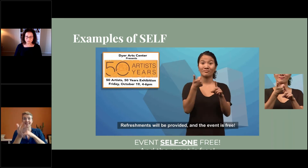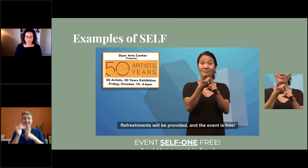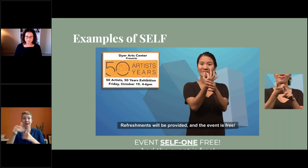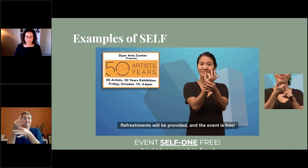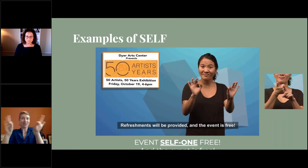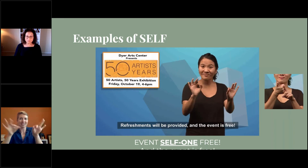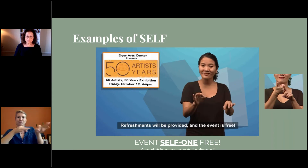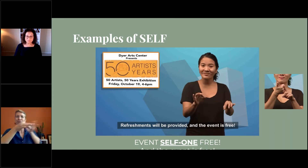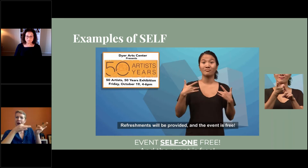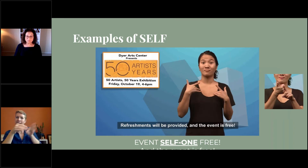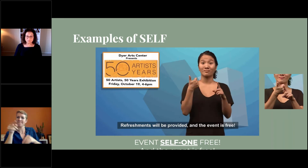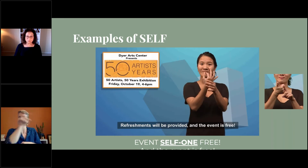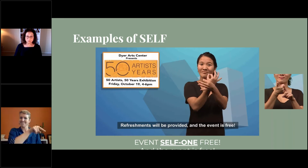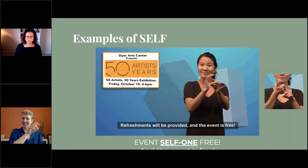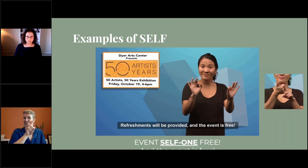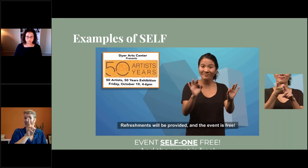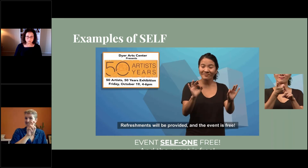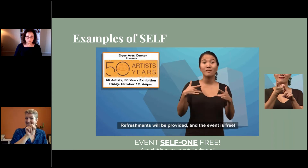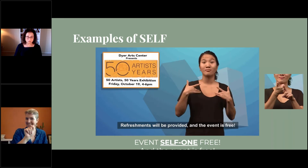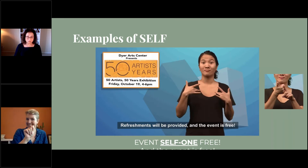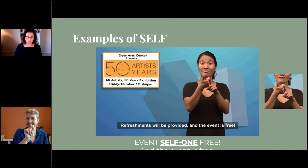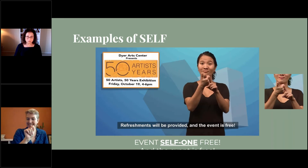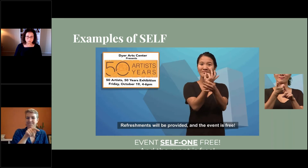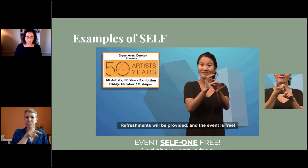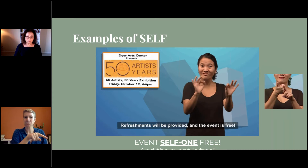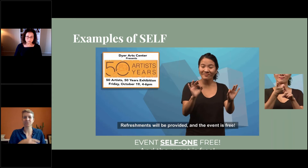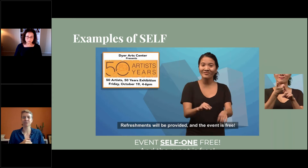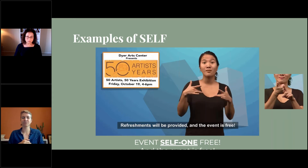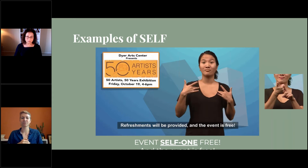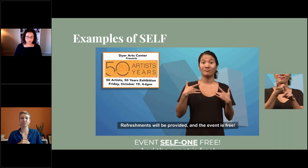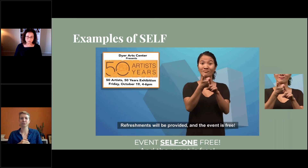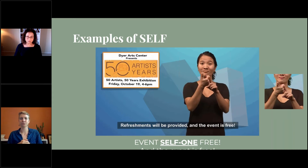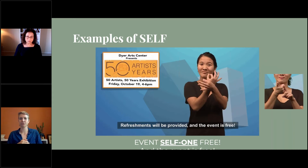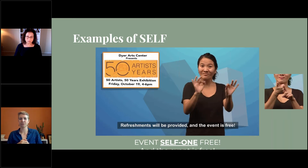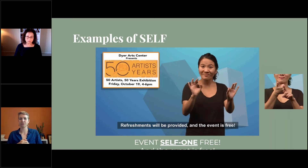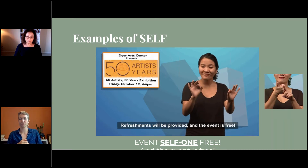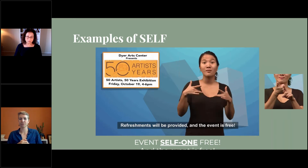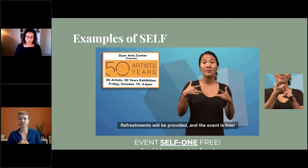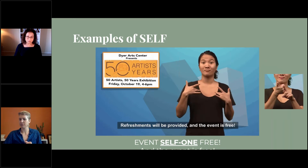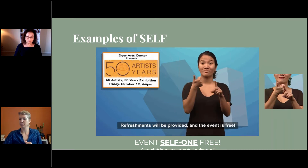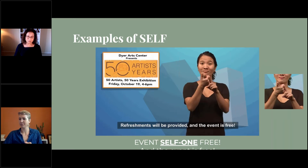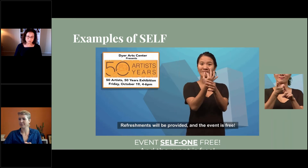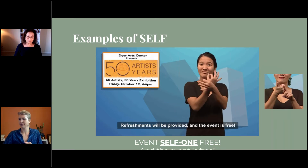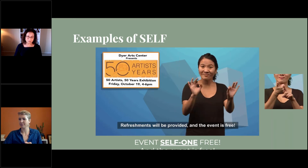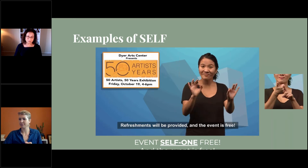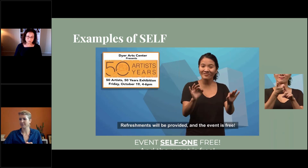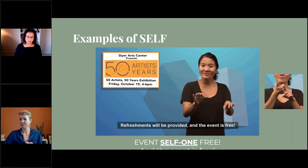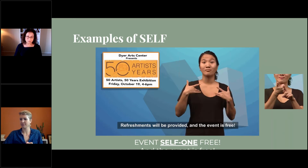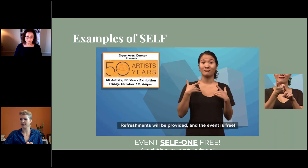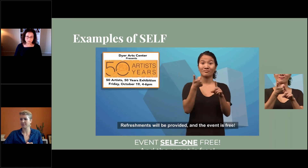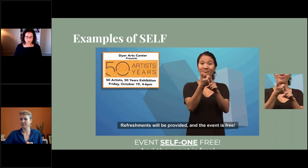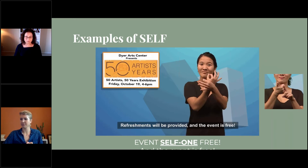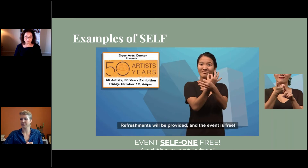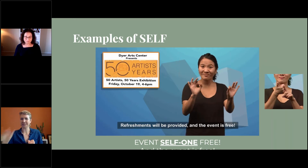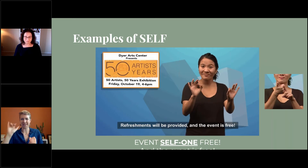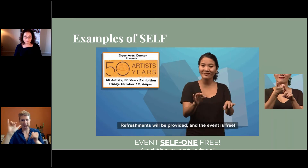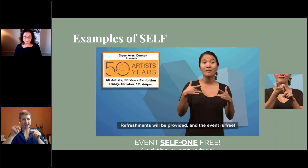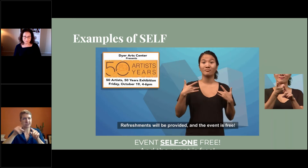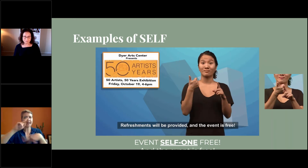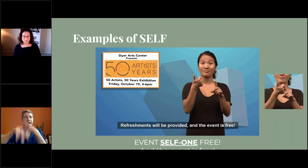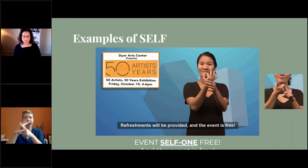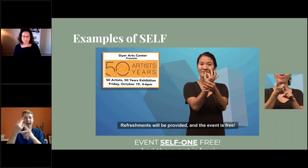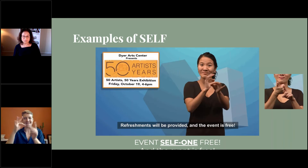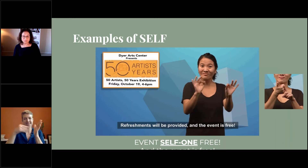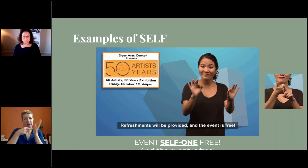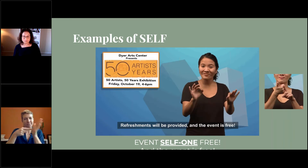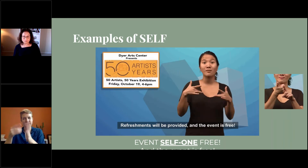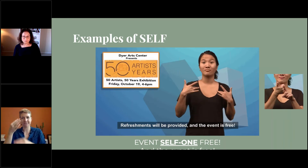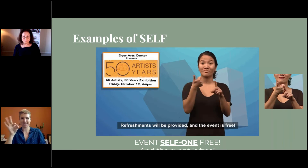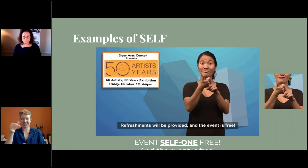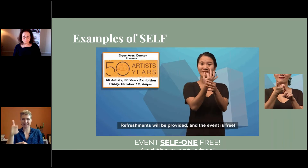So again, SELF seems to imply that `free’ is describing the event.